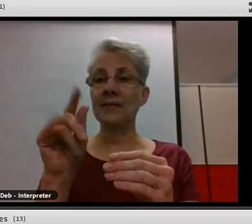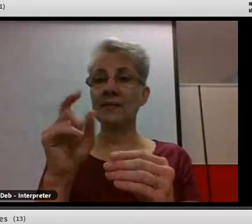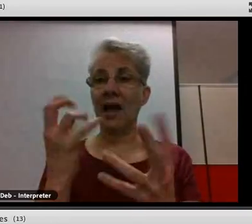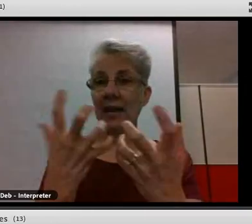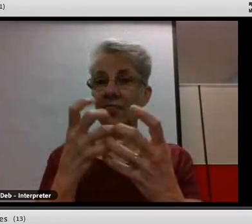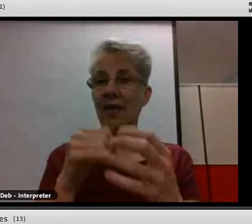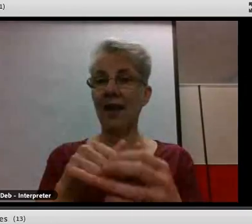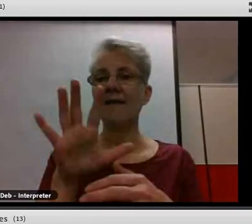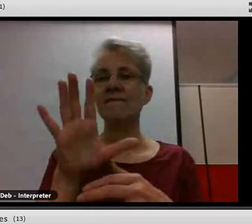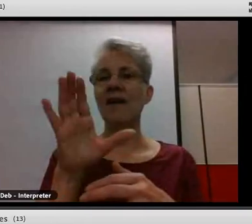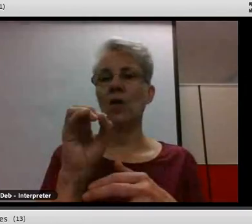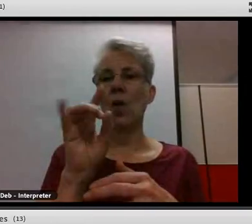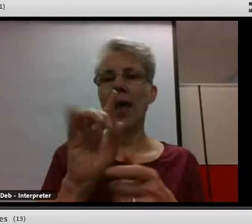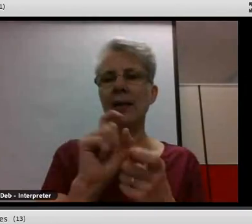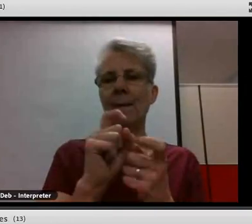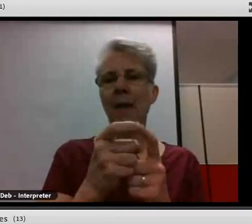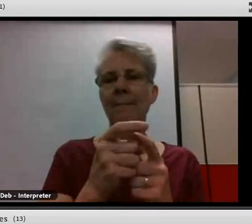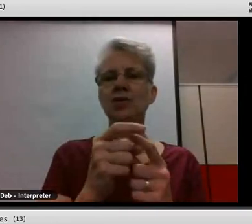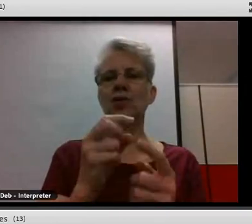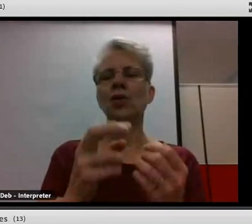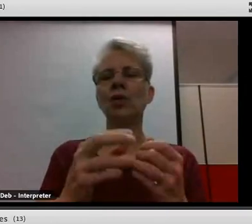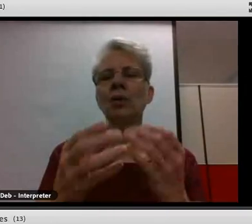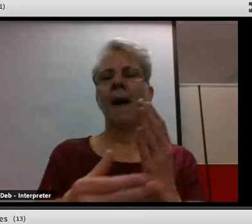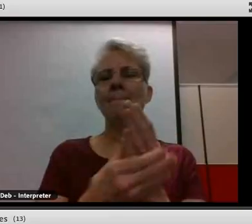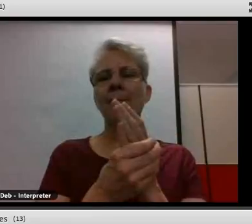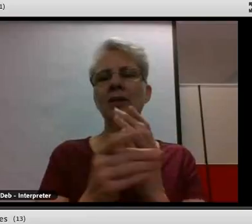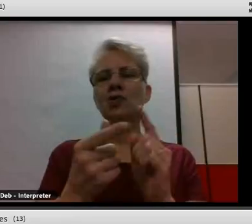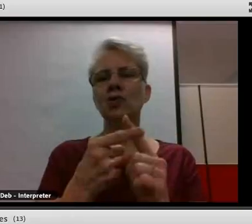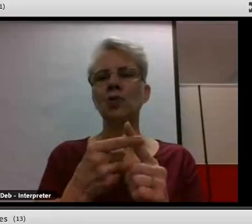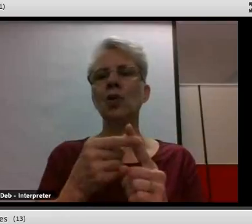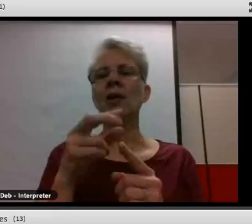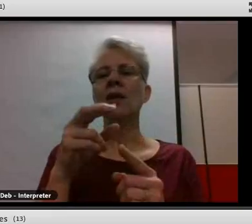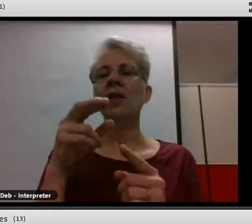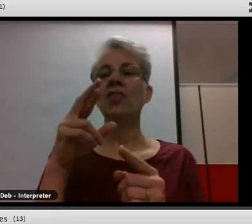if you spell something incorrectly, that kind of thing.